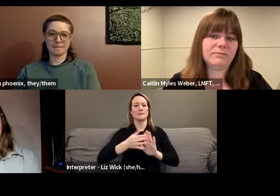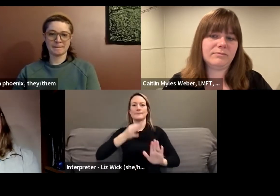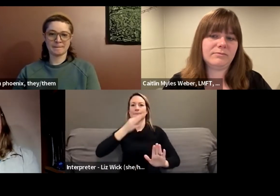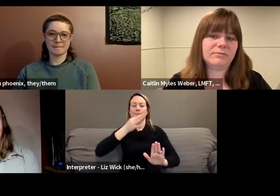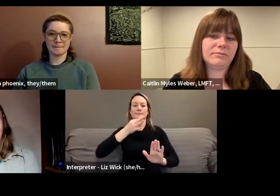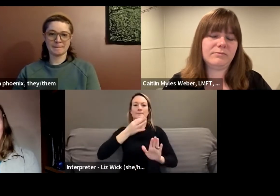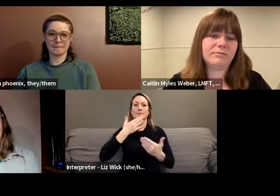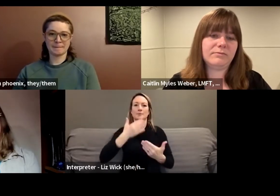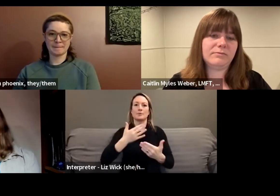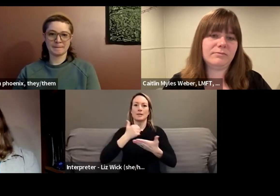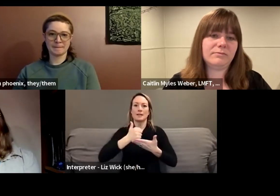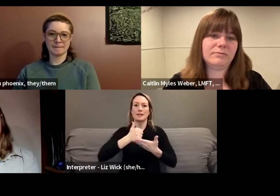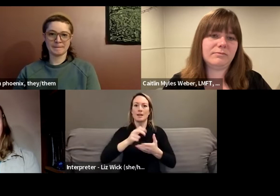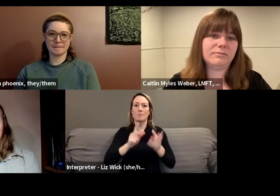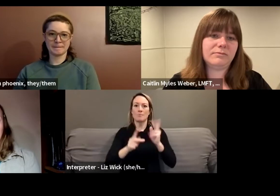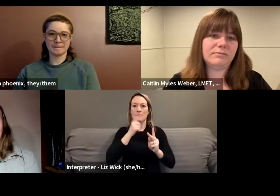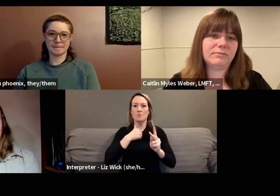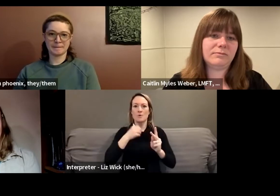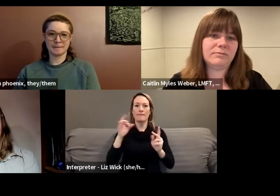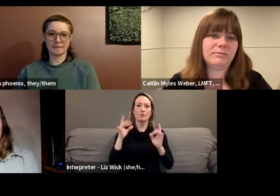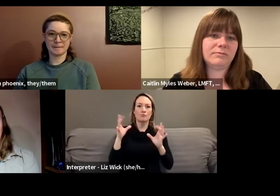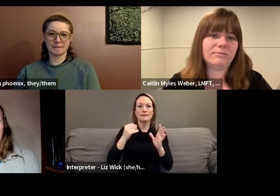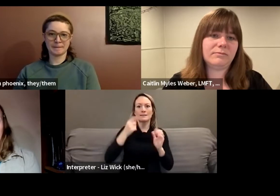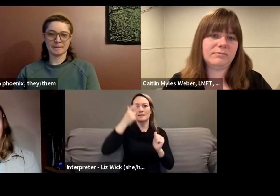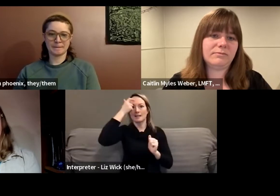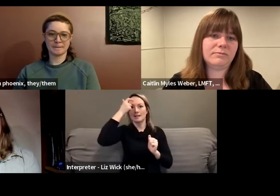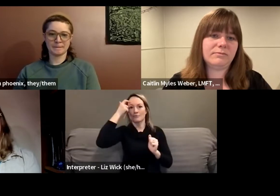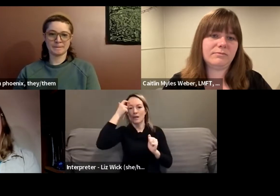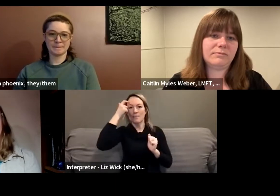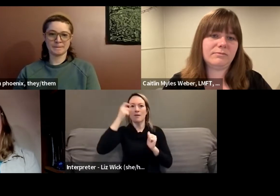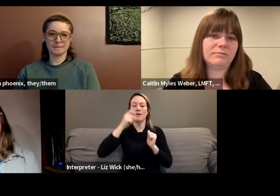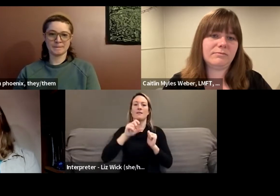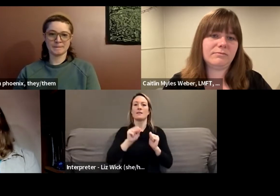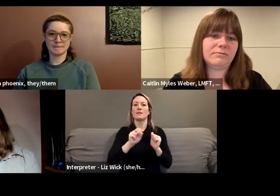who have crisis and trauma, suicidal and things like that.